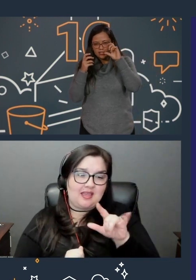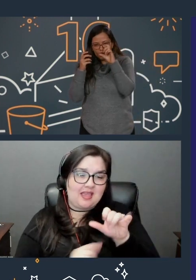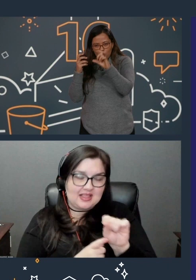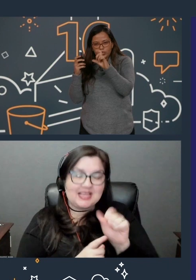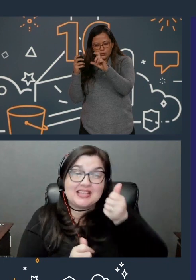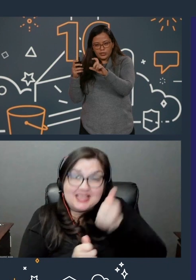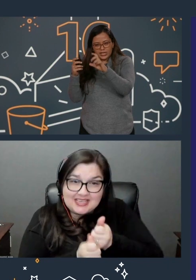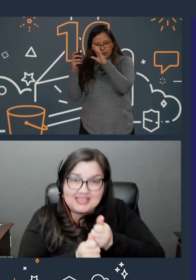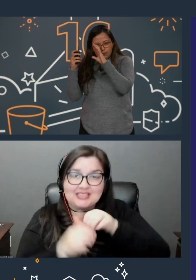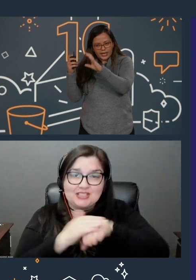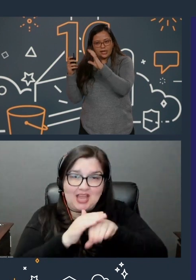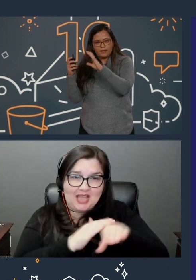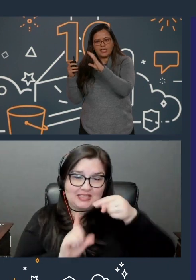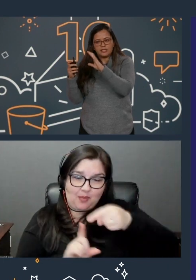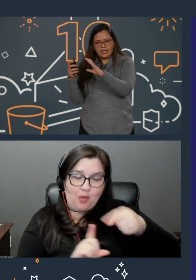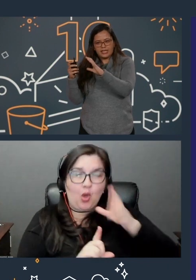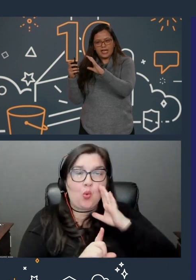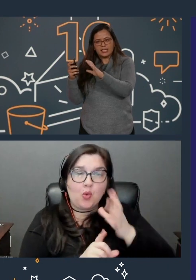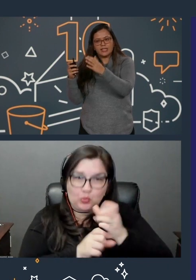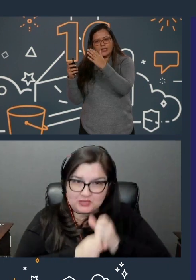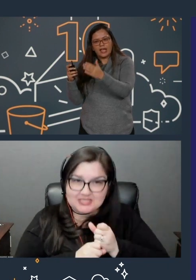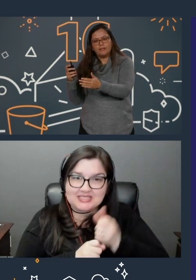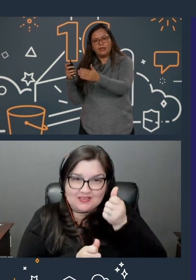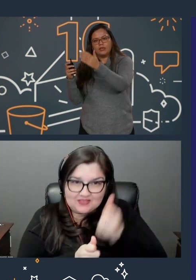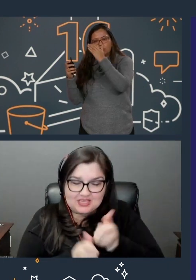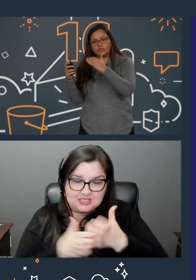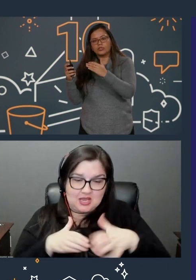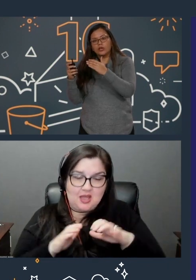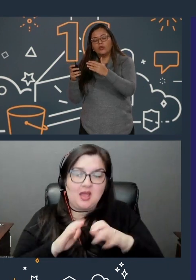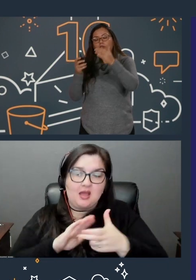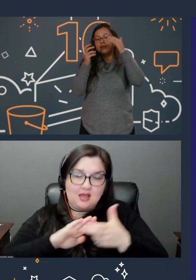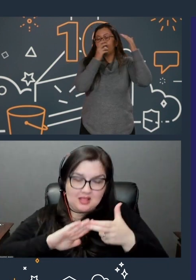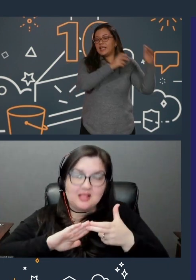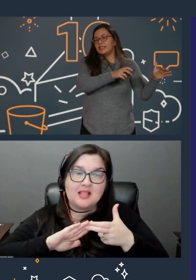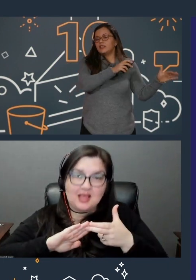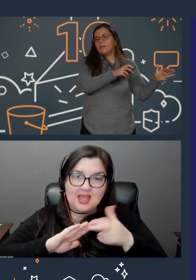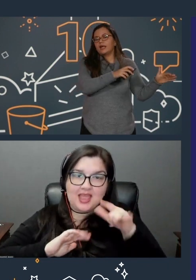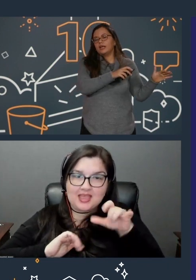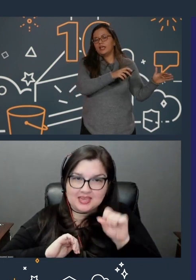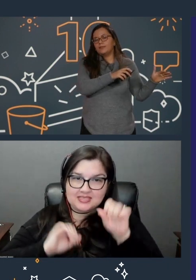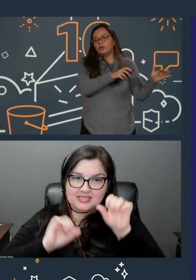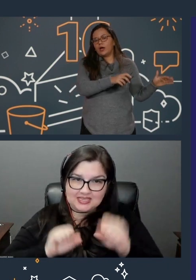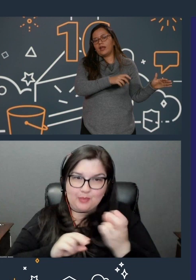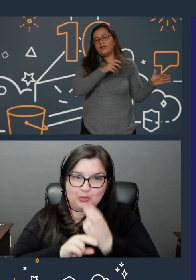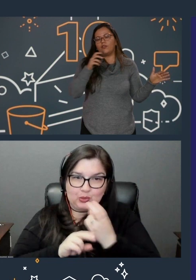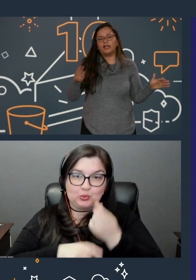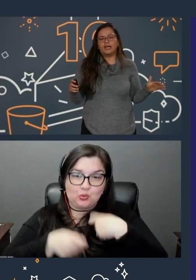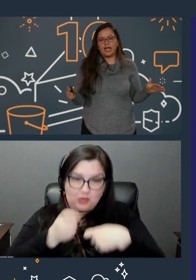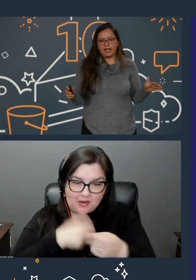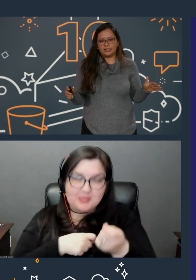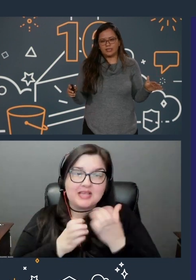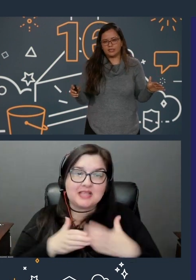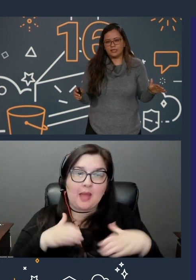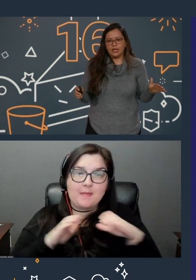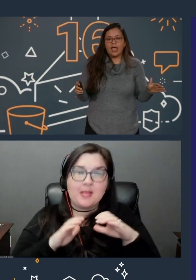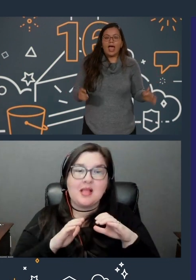its own unique bucket-based alias that can be used to replace the bucket name URI for data access.